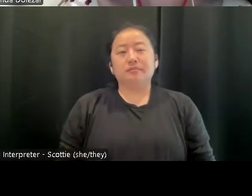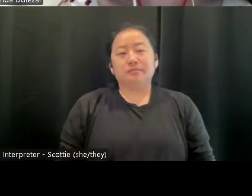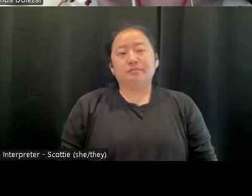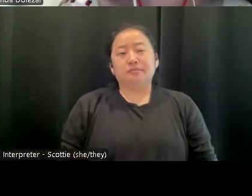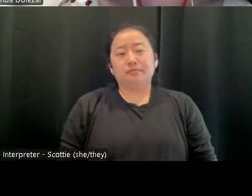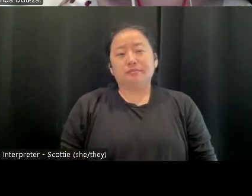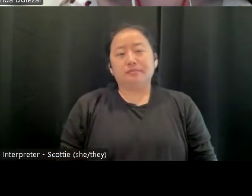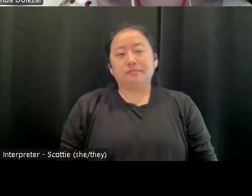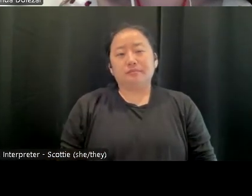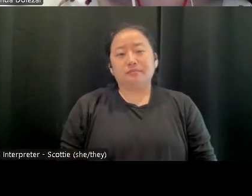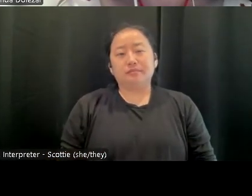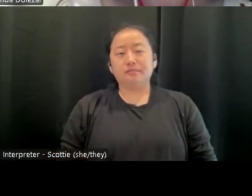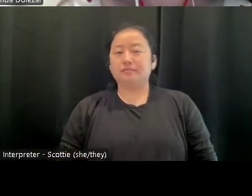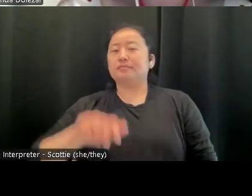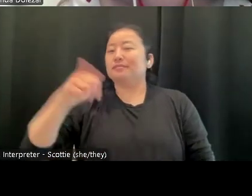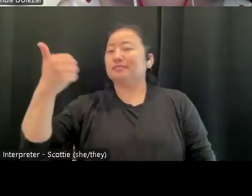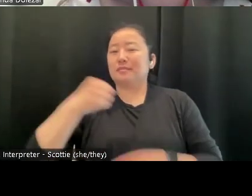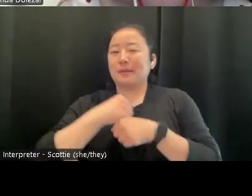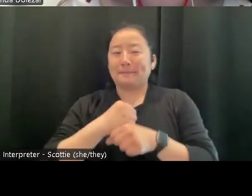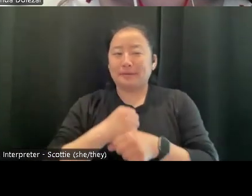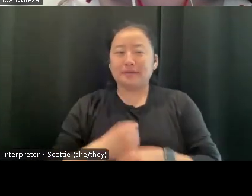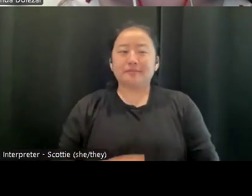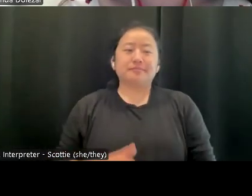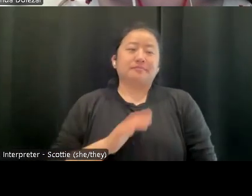And some more fabrication. This is a personal favorite of mine,